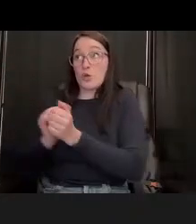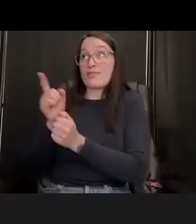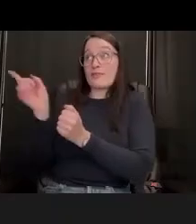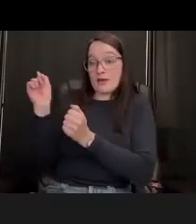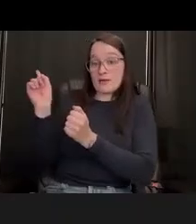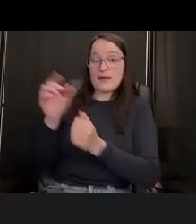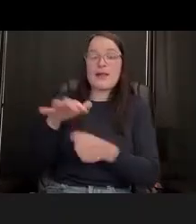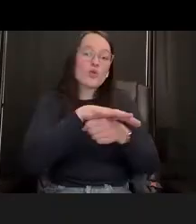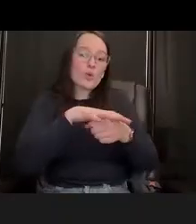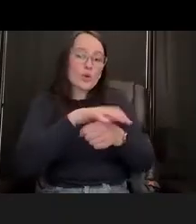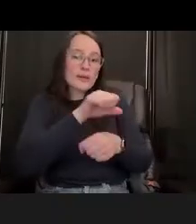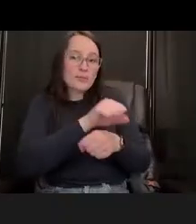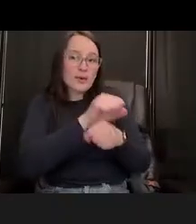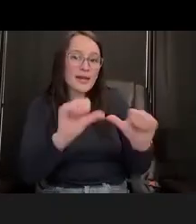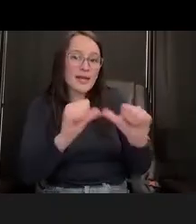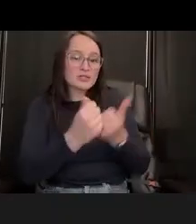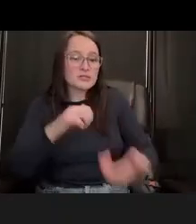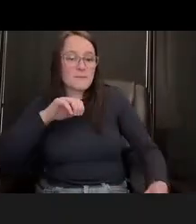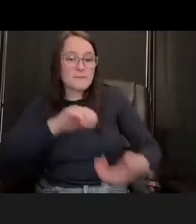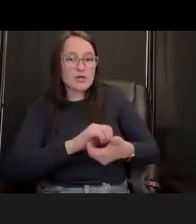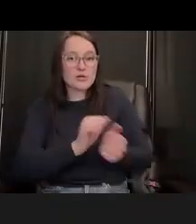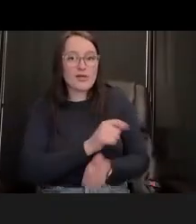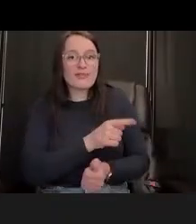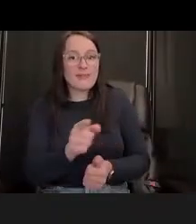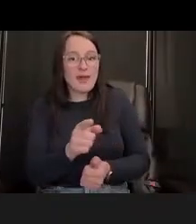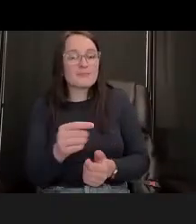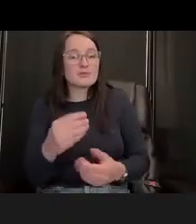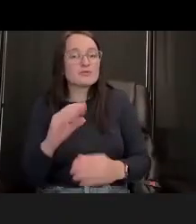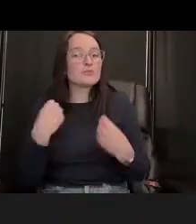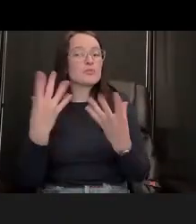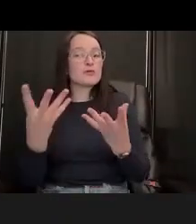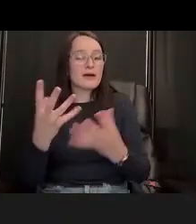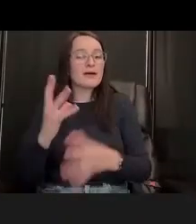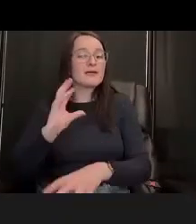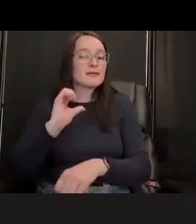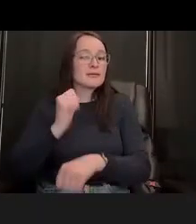create meaningful job opportunities for people with intellectual developmental disabilities who